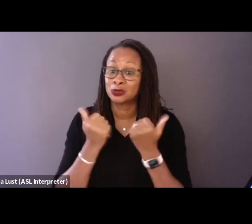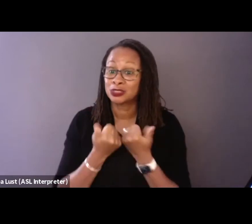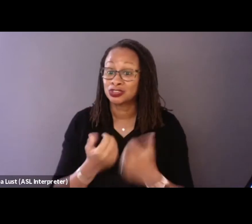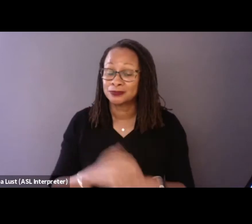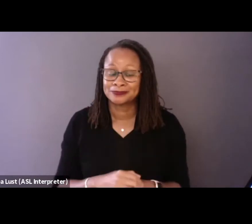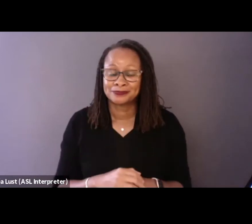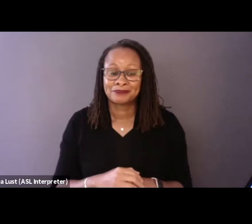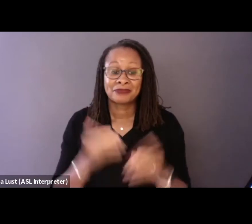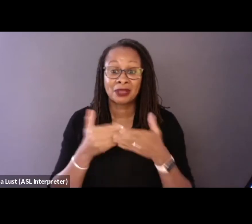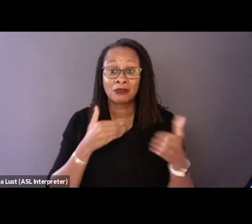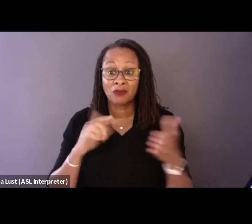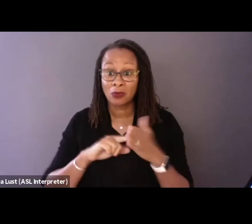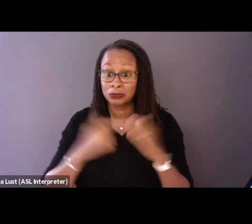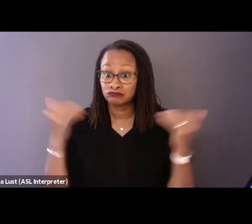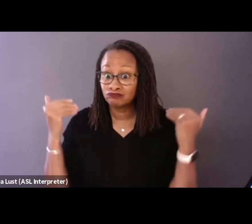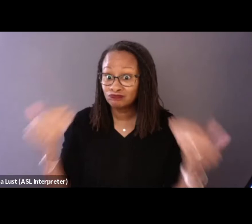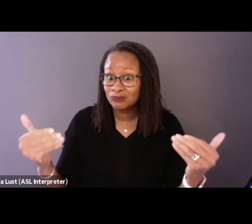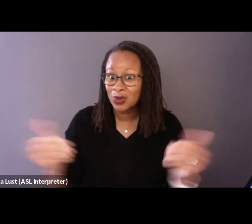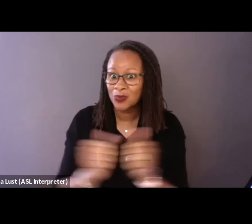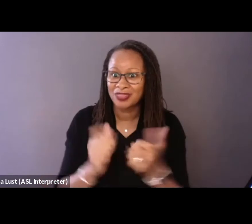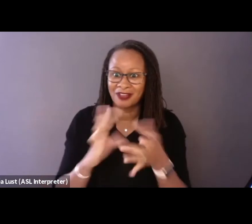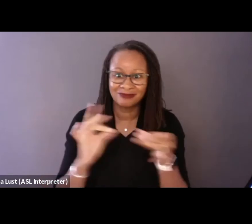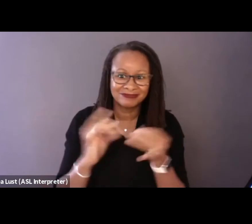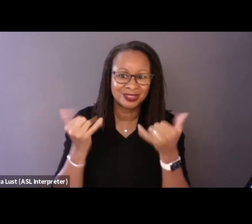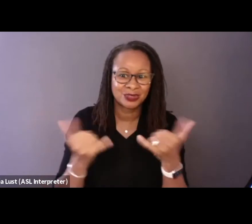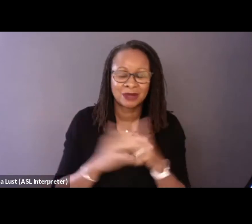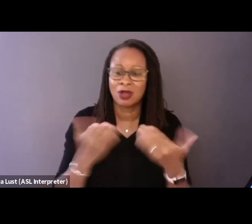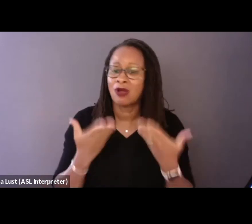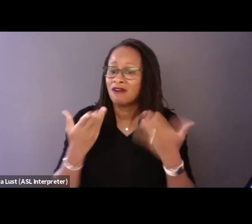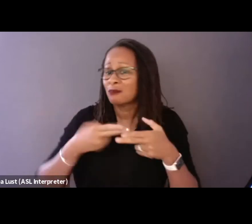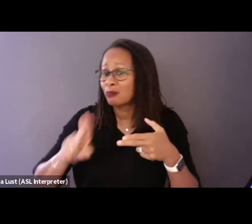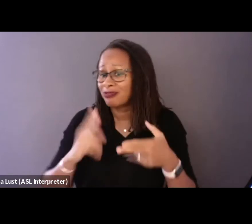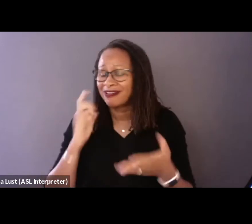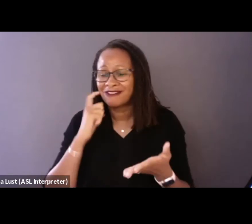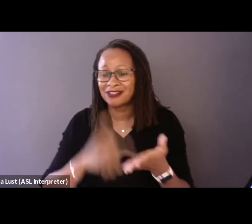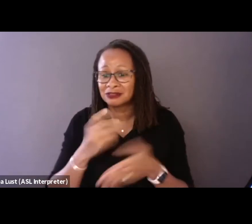Before we get started, I would like to offer a brief Land Acknowledgement.